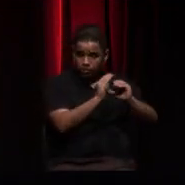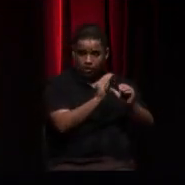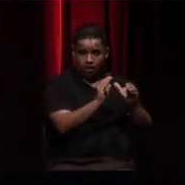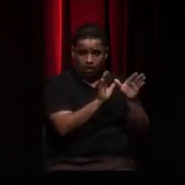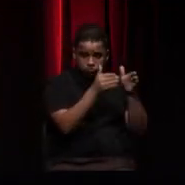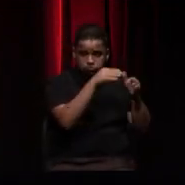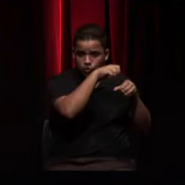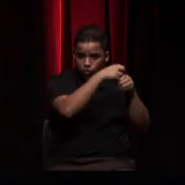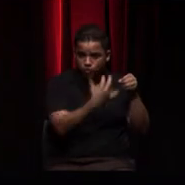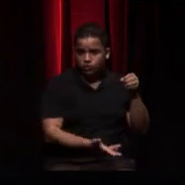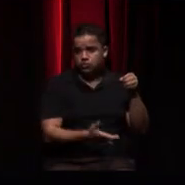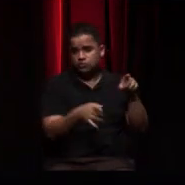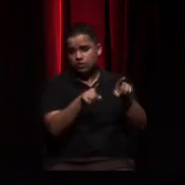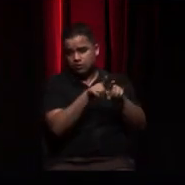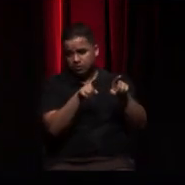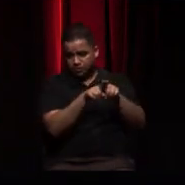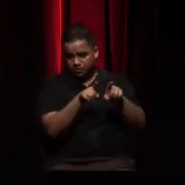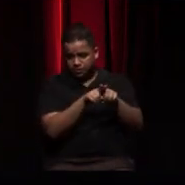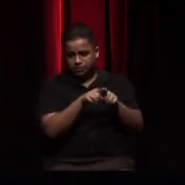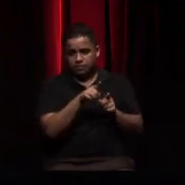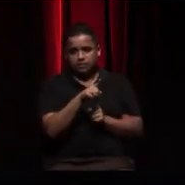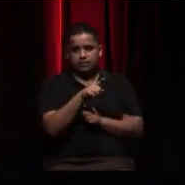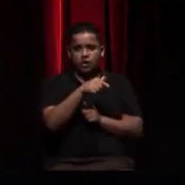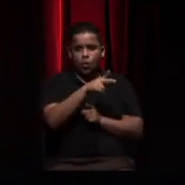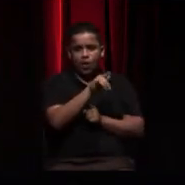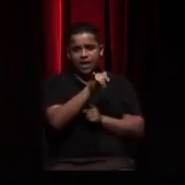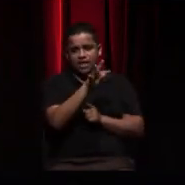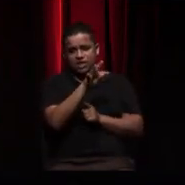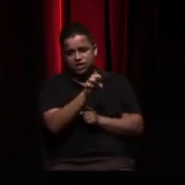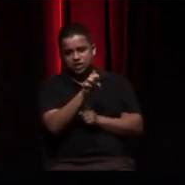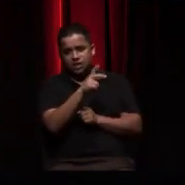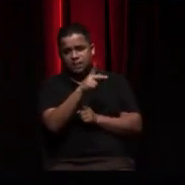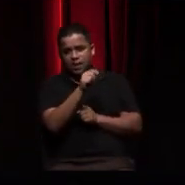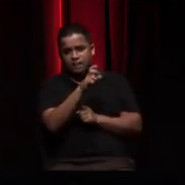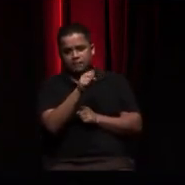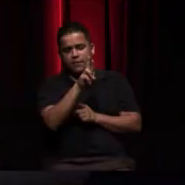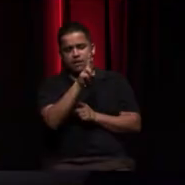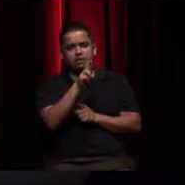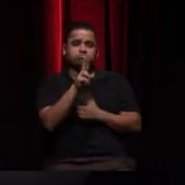quality papers gained or regained